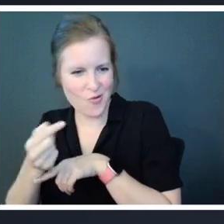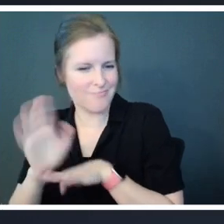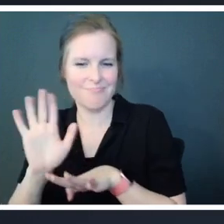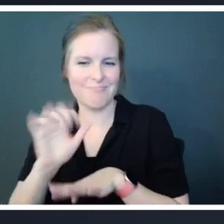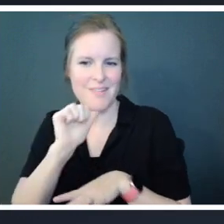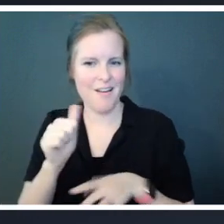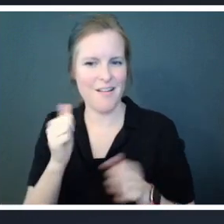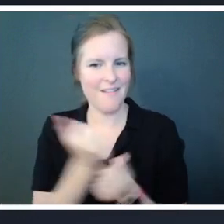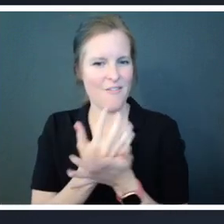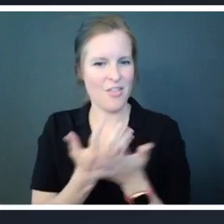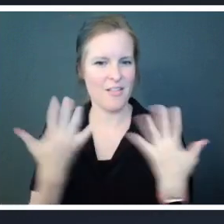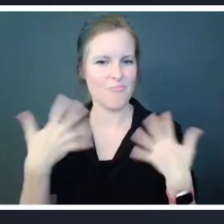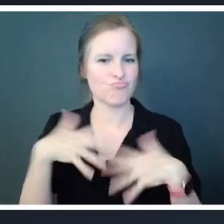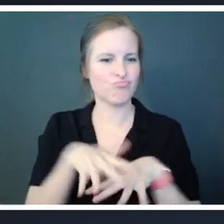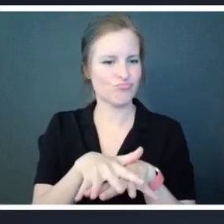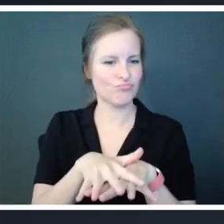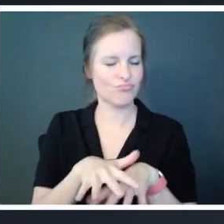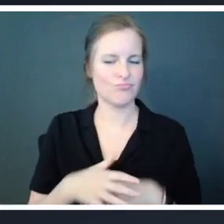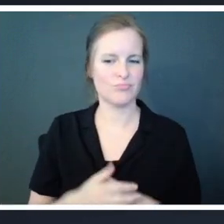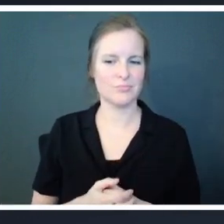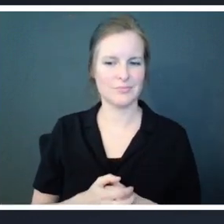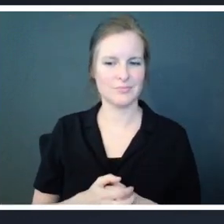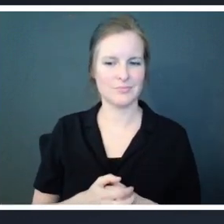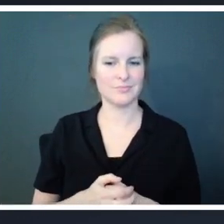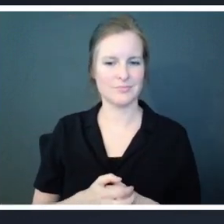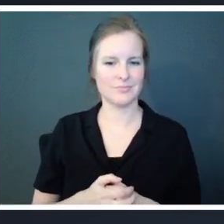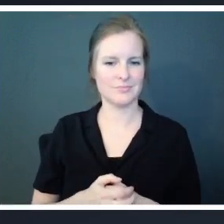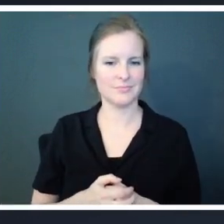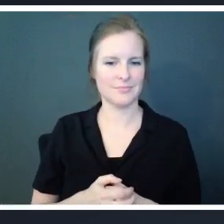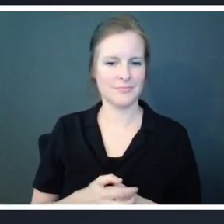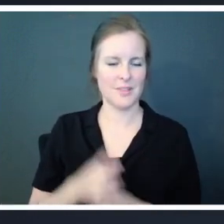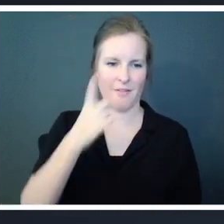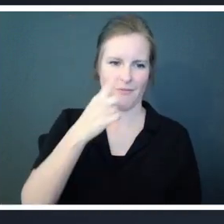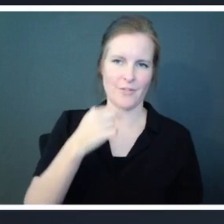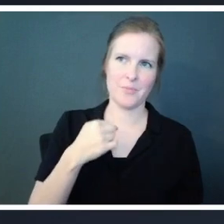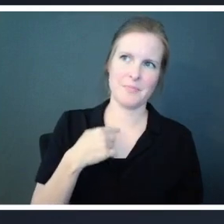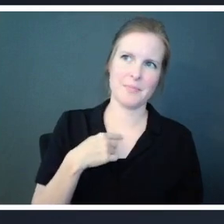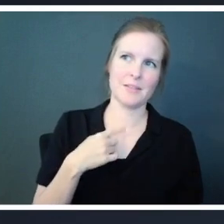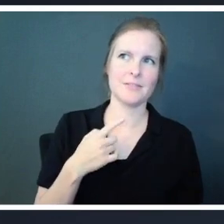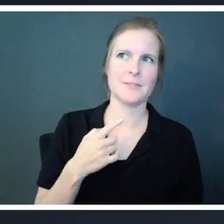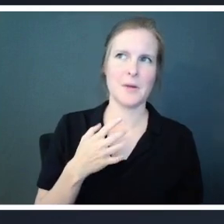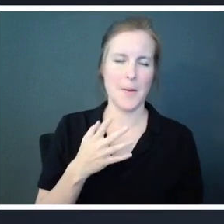That -- to that and I would say, certainly, it gets me out of my box that I recognize that I am